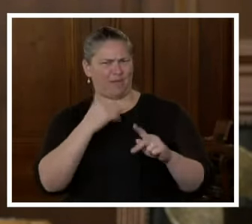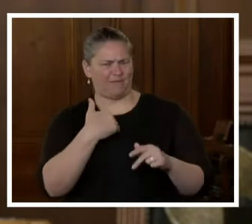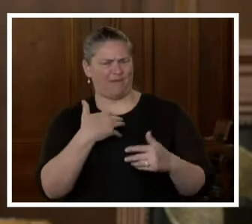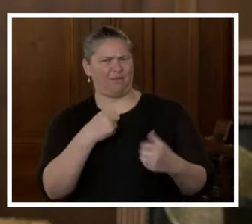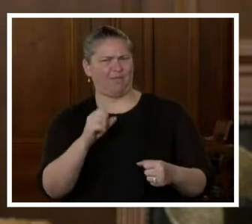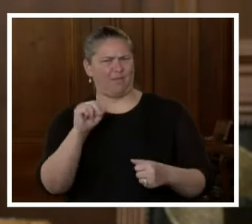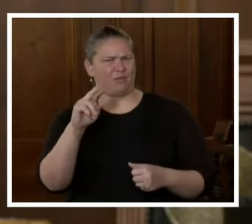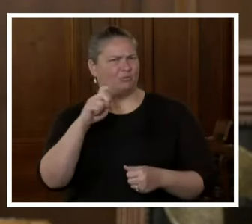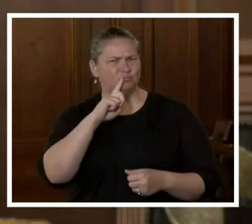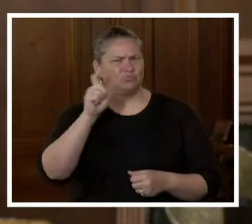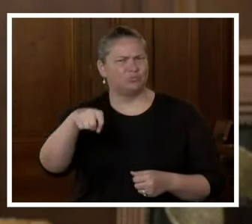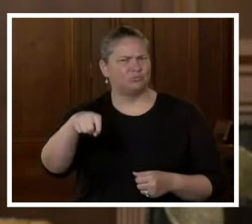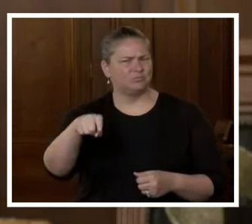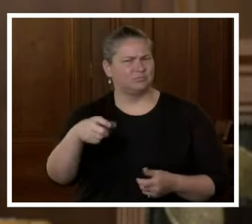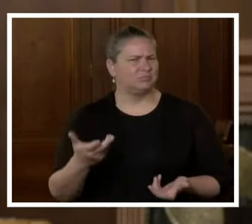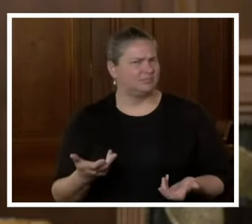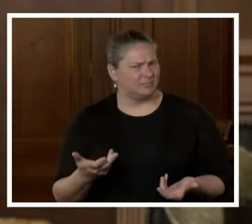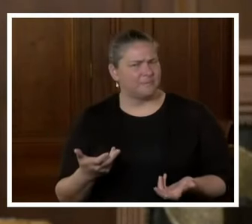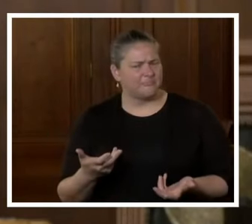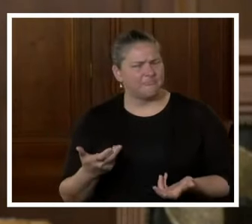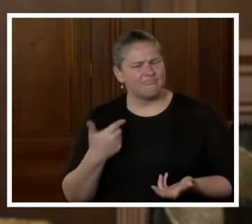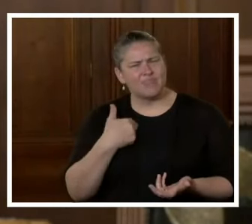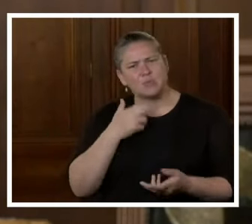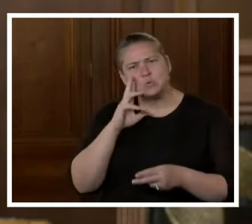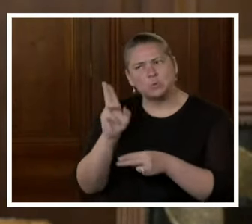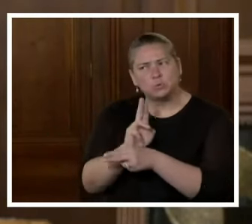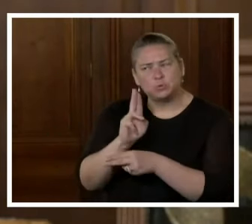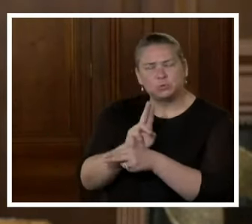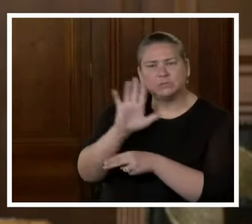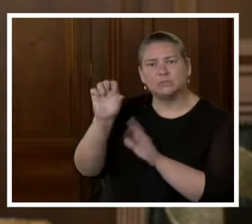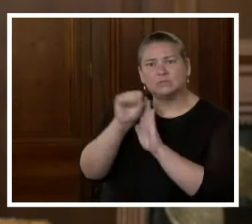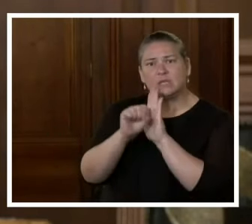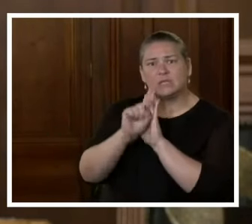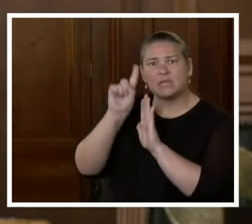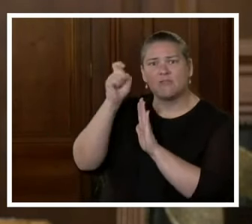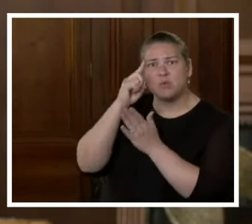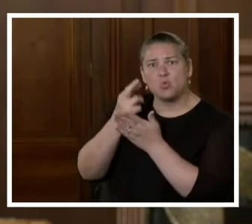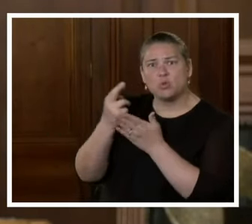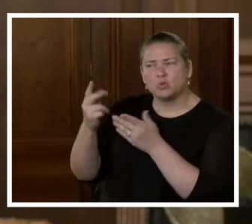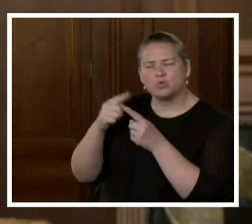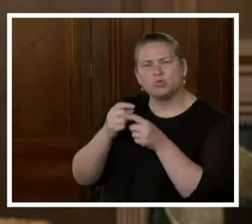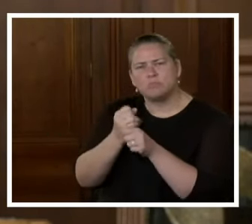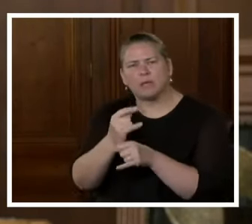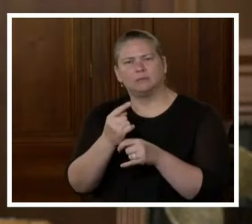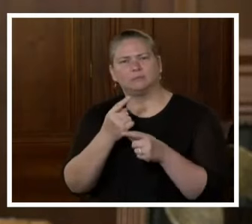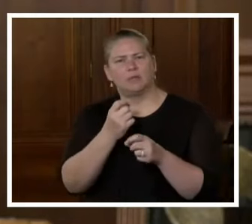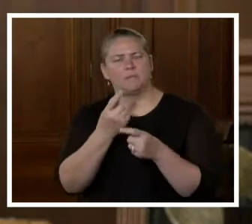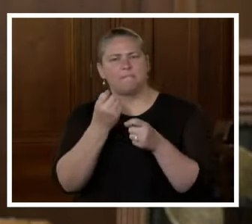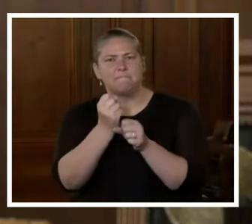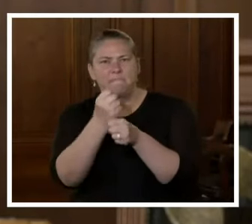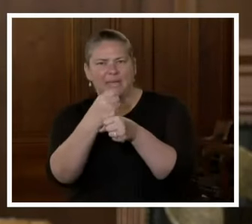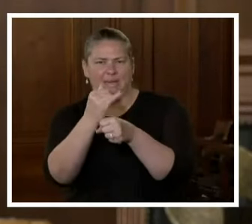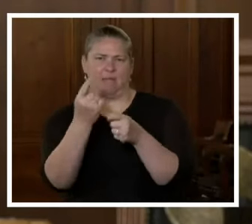DESTRUCTIVE, WE HAVE 15 ADDITIONAL RESIDENTS, 9 ADDITION